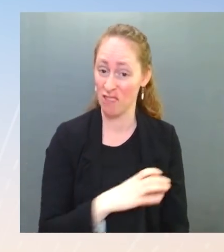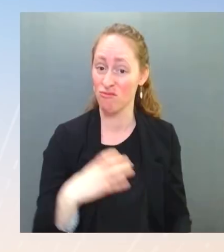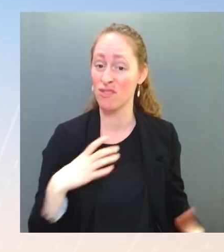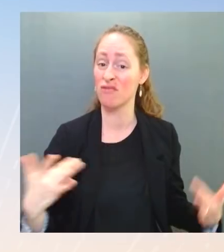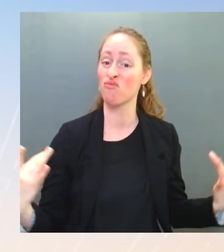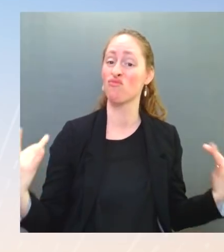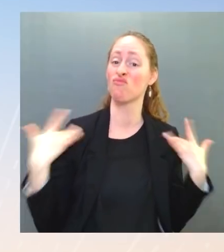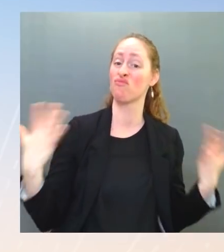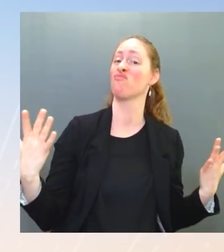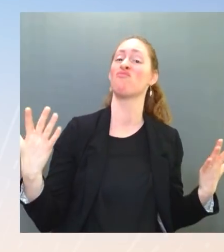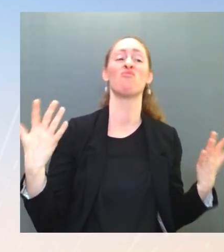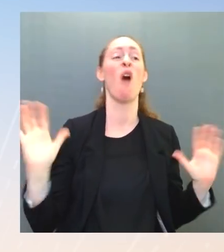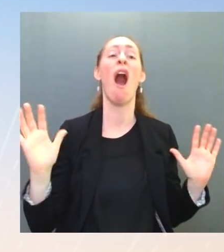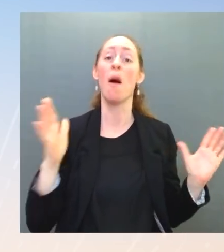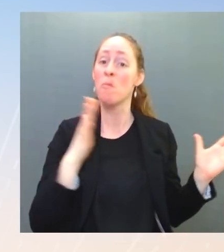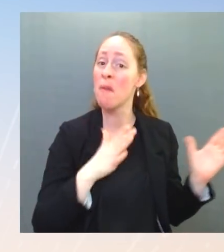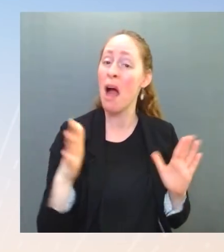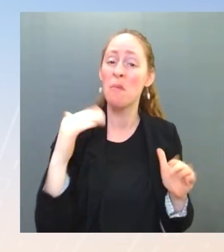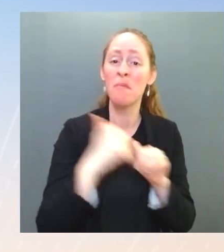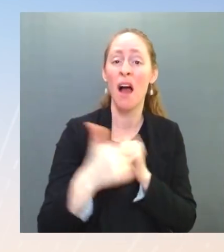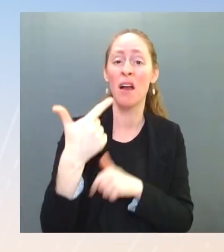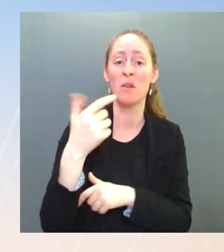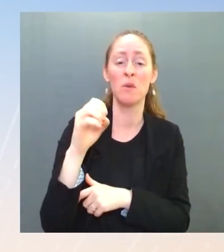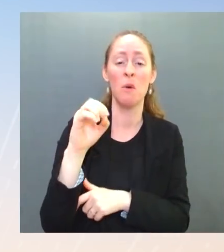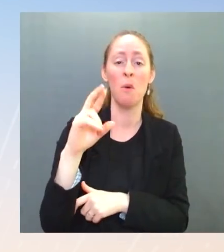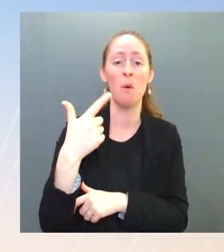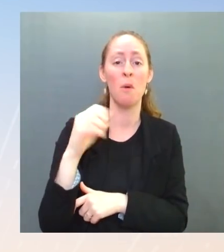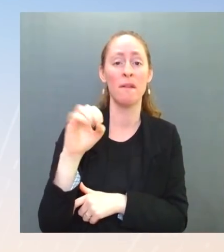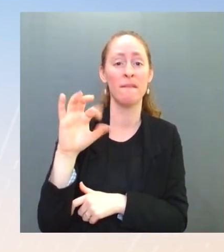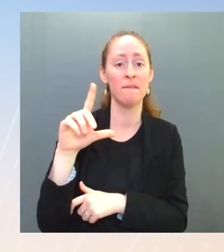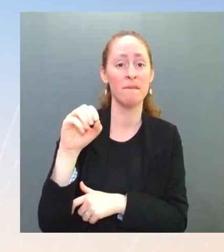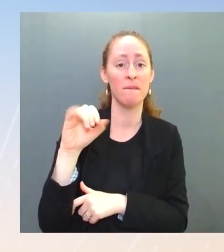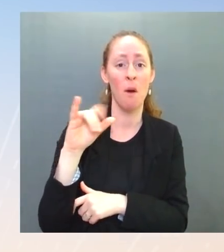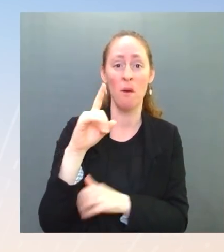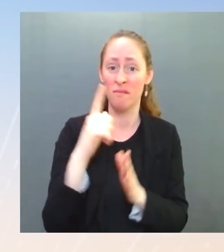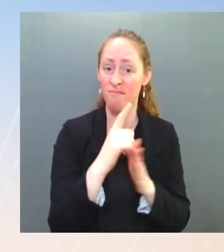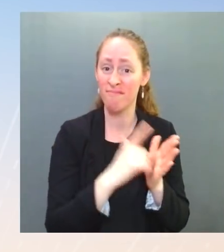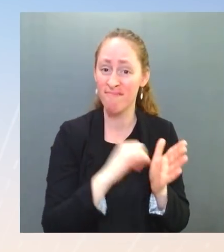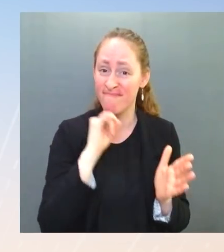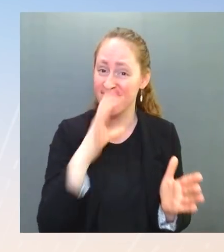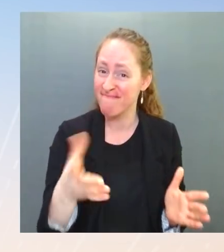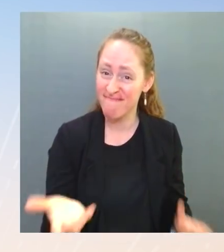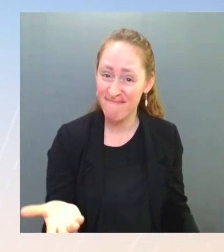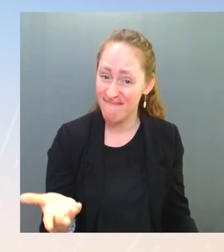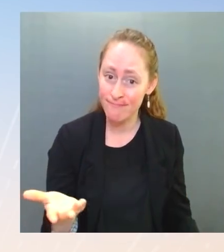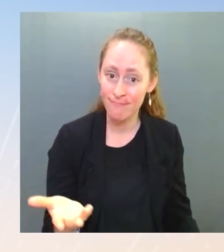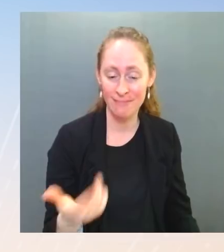and what they think the potential is. And obviously, we're going to continue to advocate for that, to push for that, to press for that.